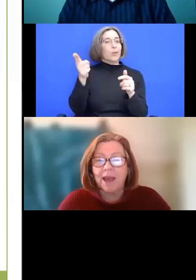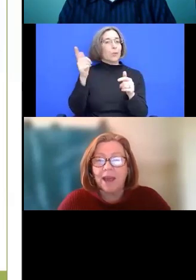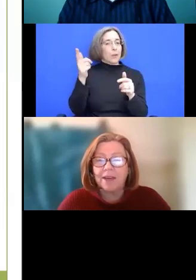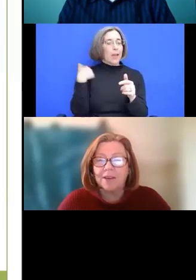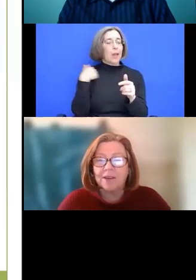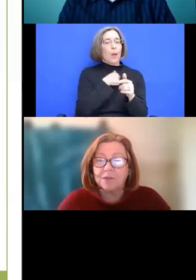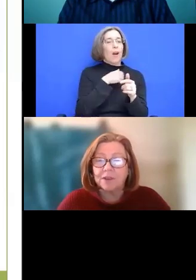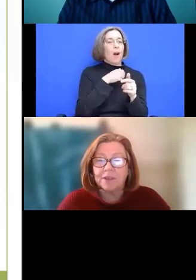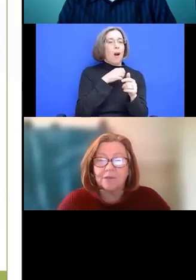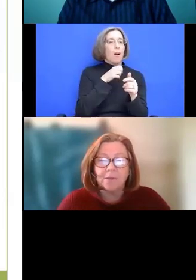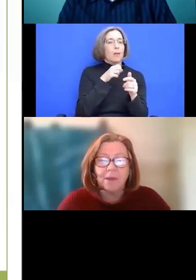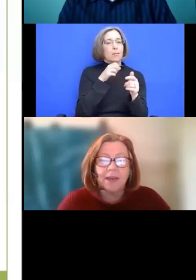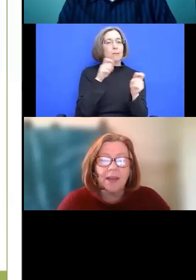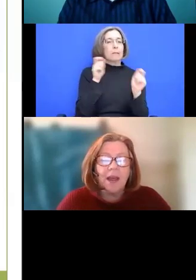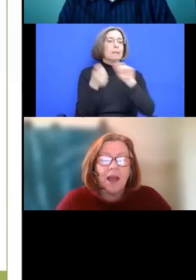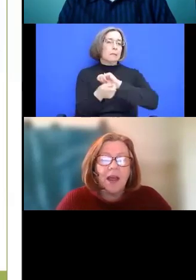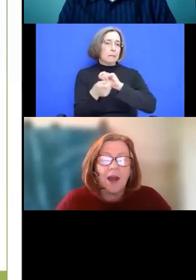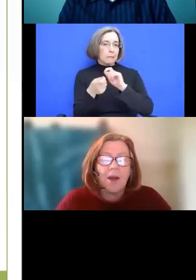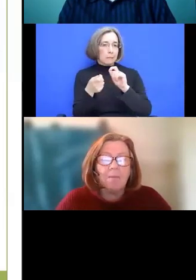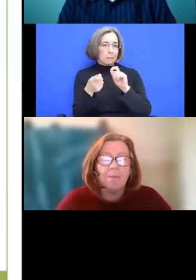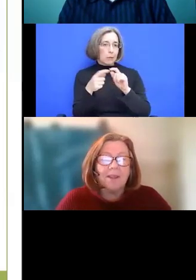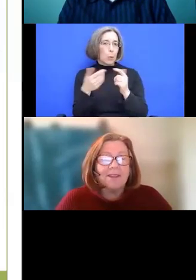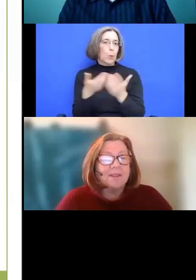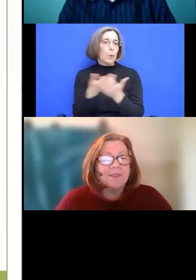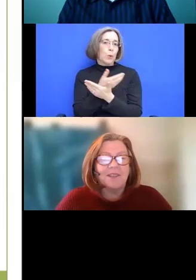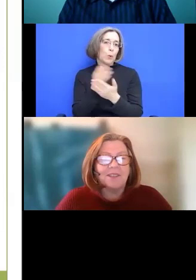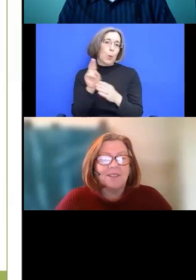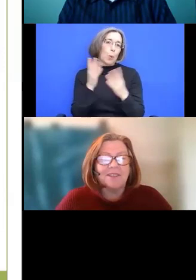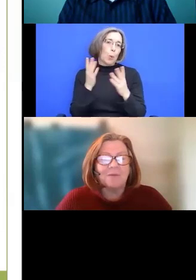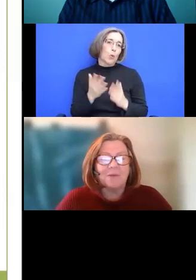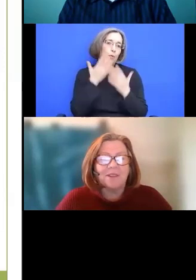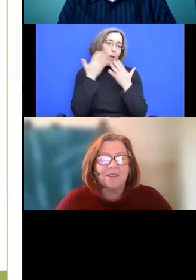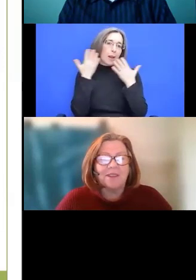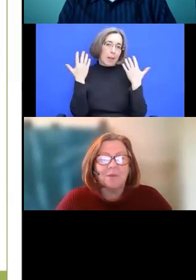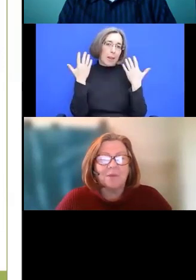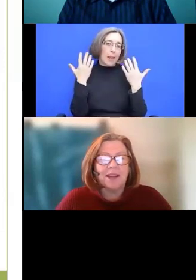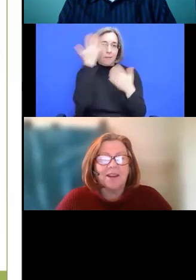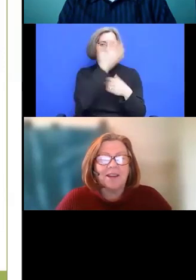and a user friendly format. Just one of the things that we're pointing out here